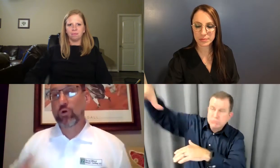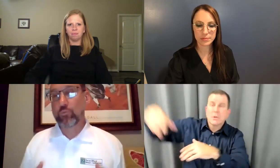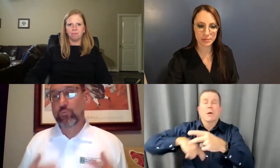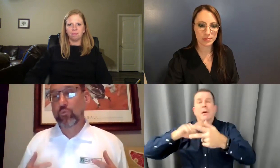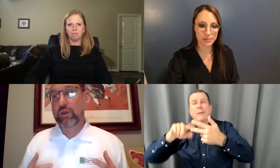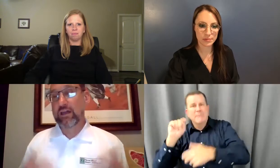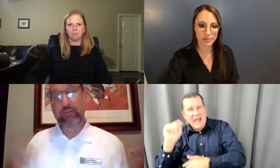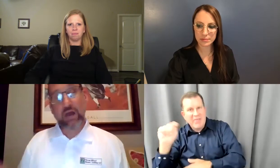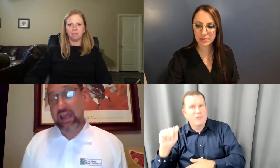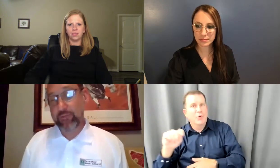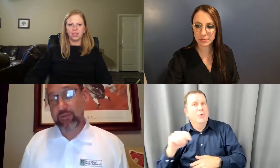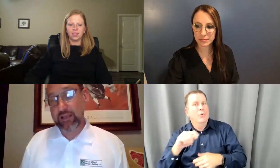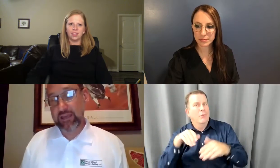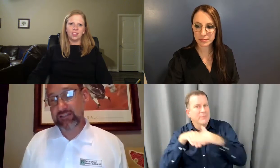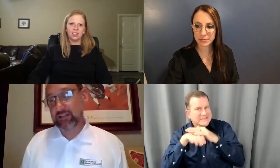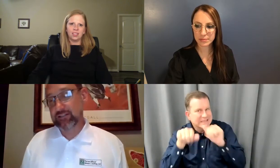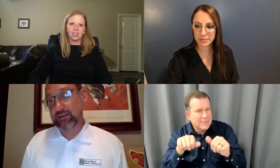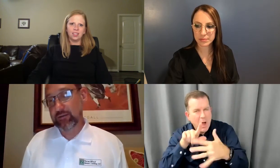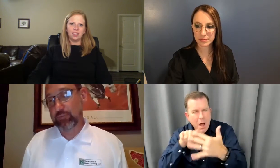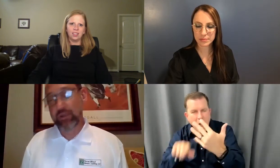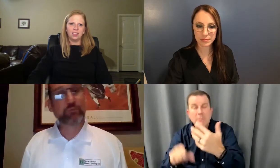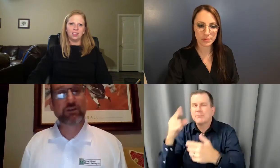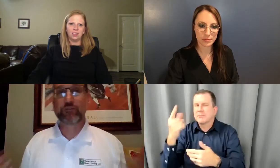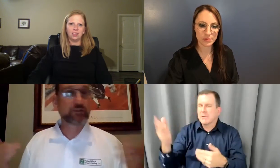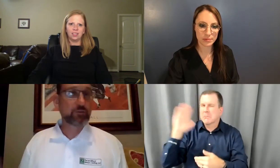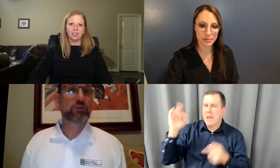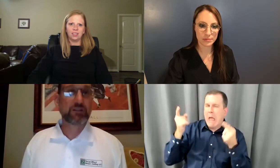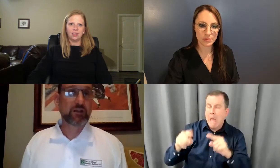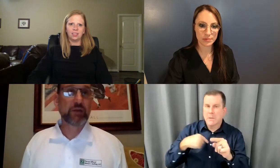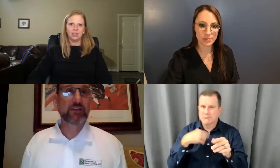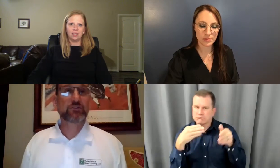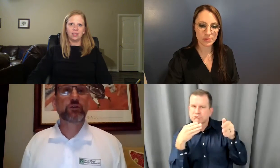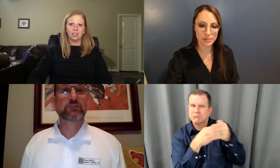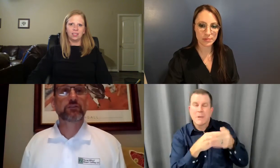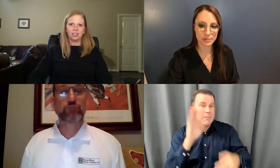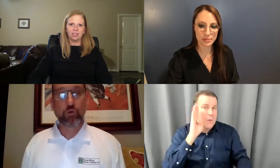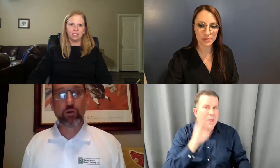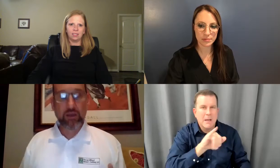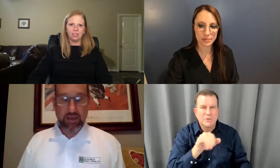Well, when like I had a case against the Birmingham Jefferson Community Center back in 2004,